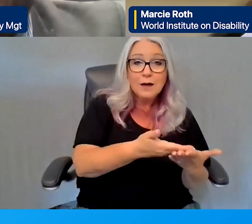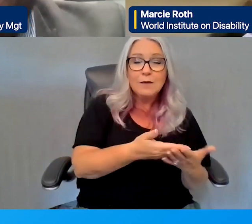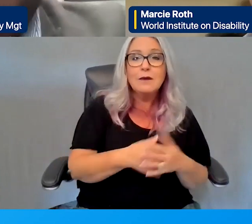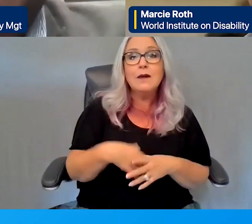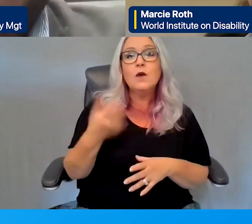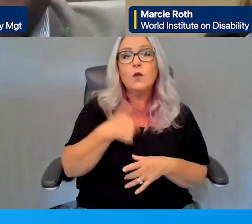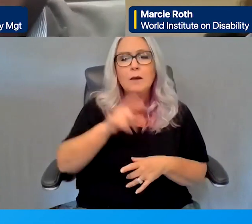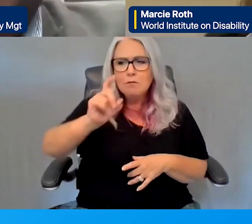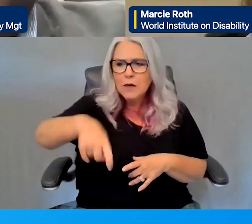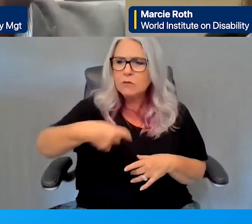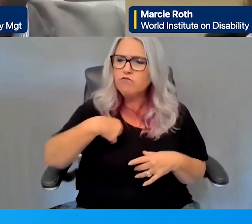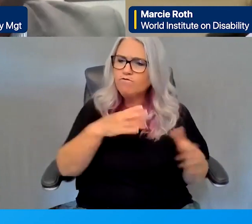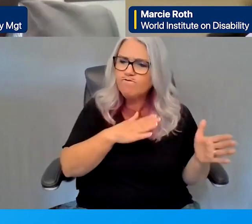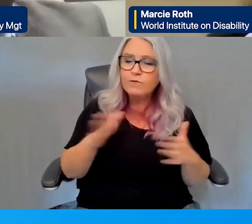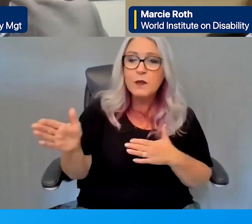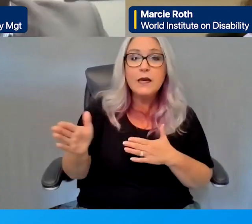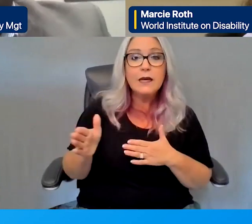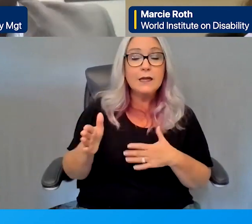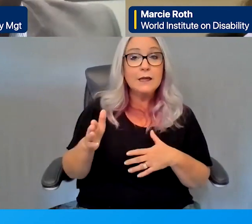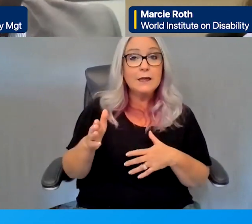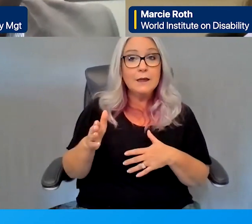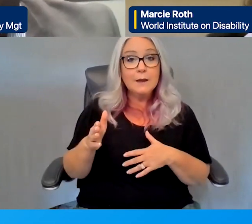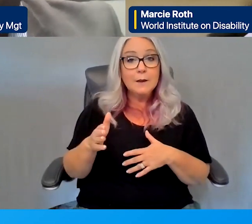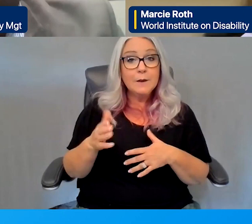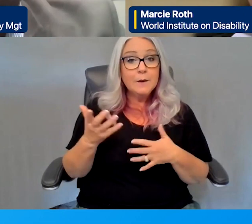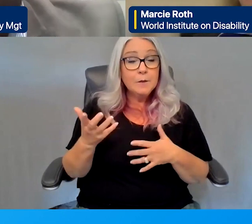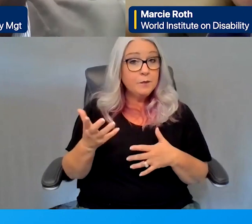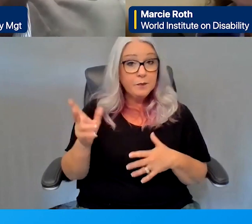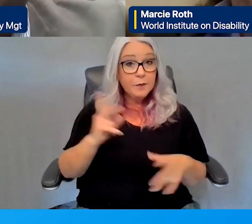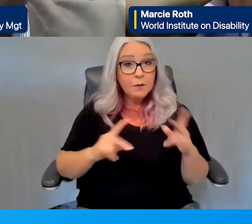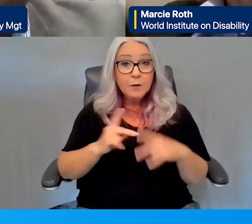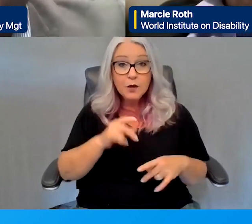We need to plan as though people are not going to show up